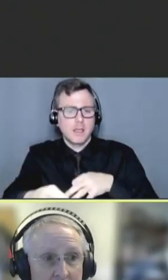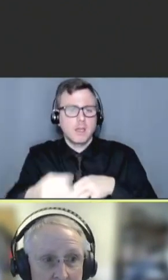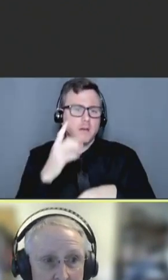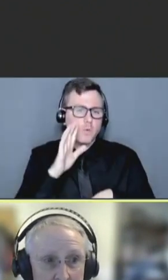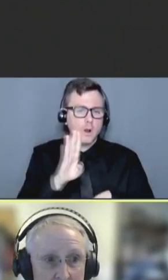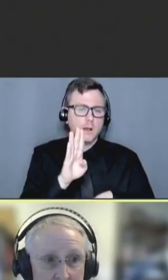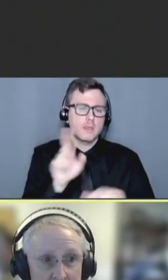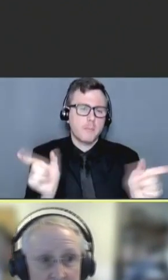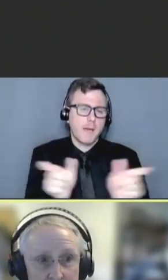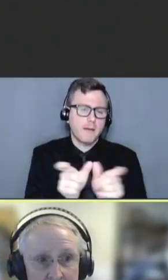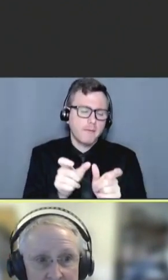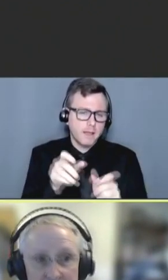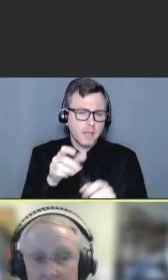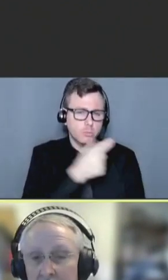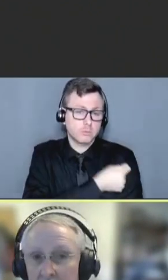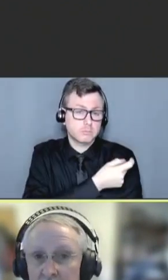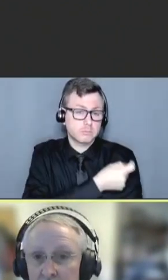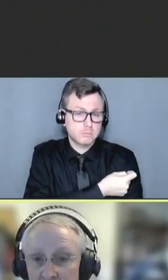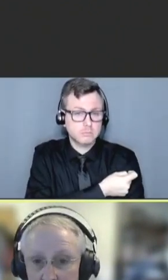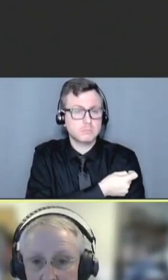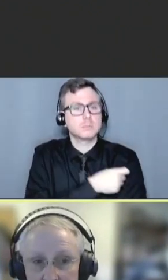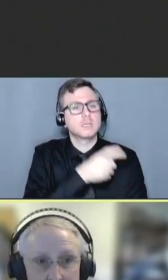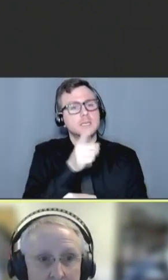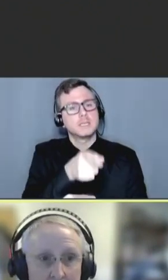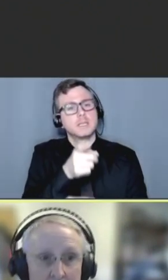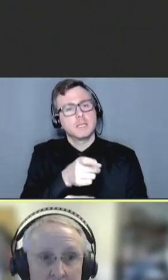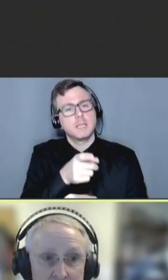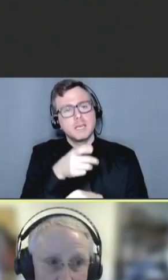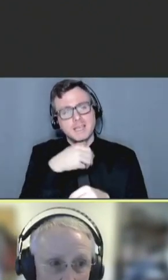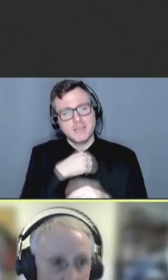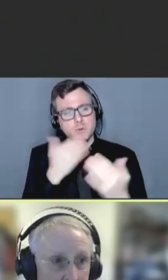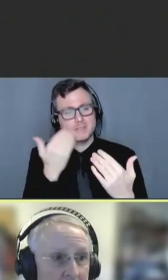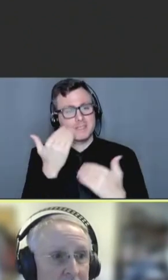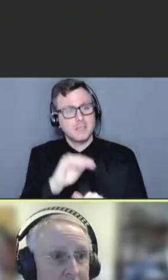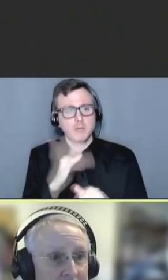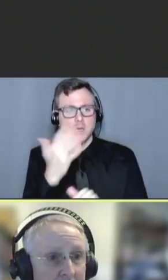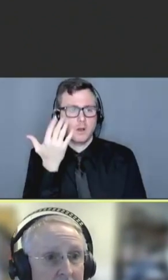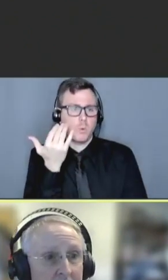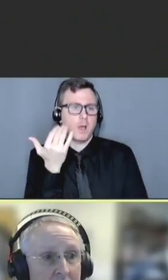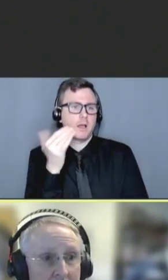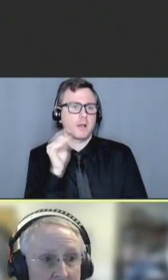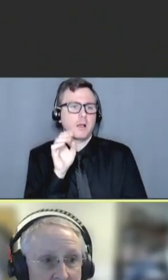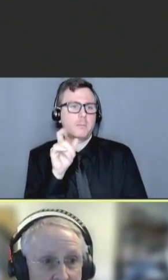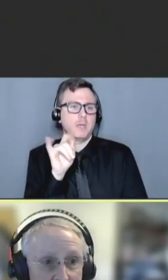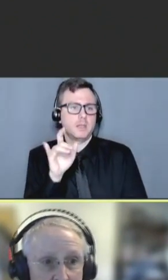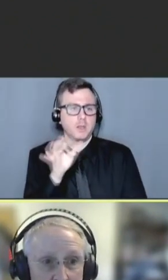The concomitant flu vaccine analysis was limited by small numbers. It's difficult